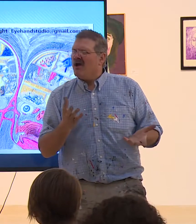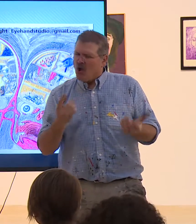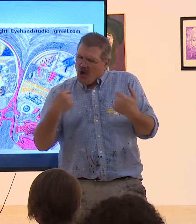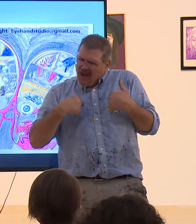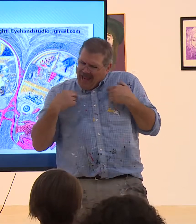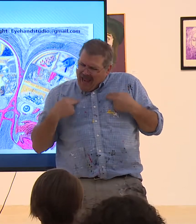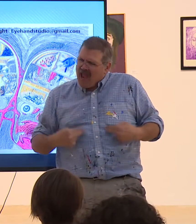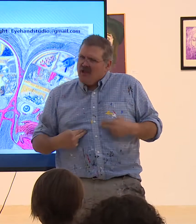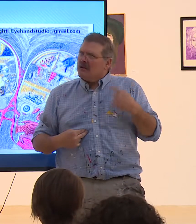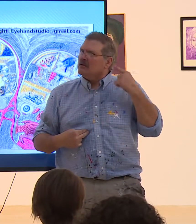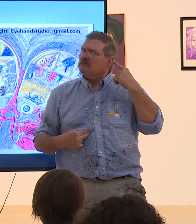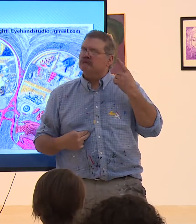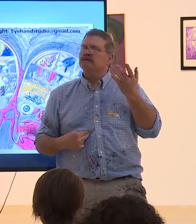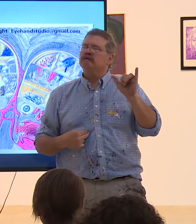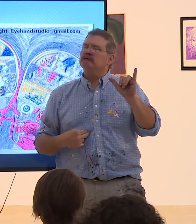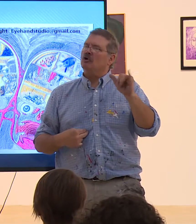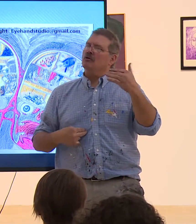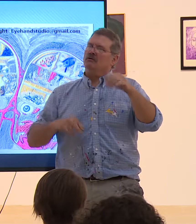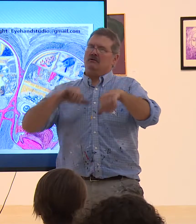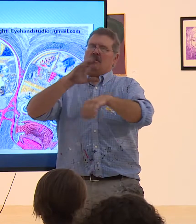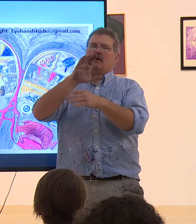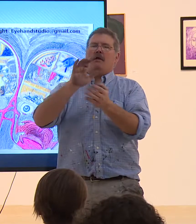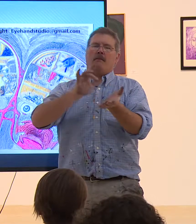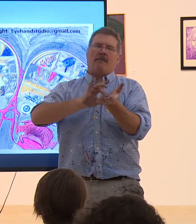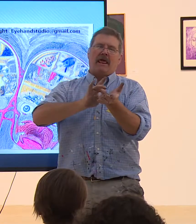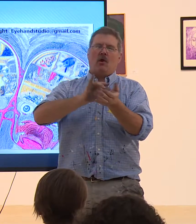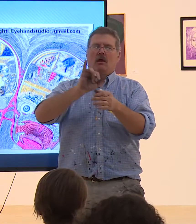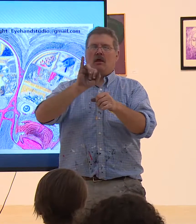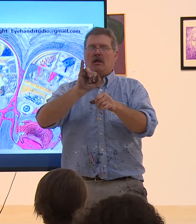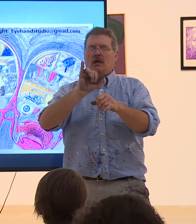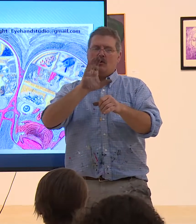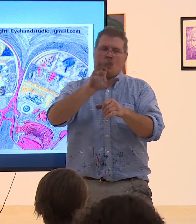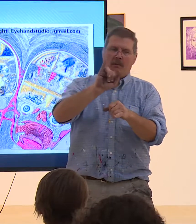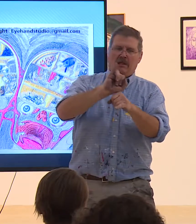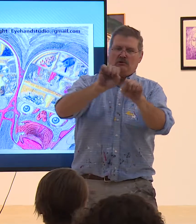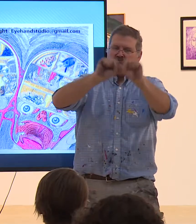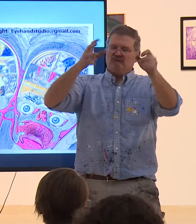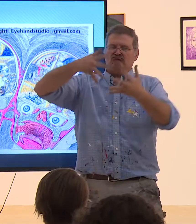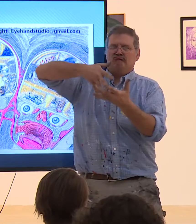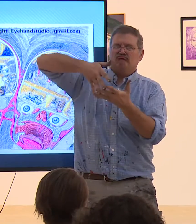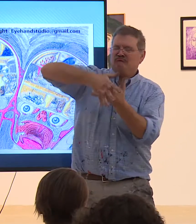thinking that only because I'm human, you know, and the medical community was so focused on my ear,